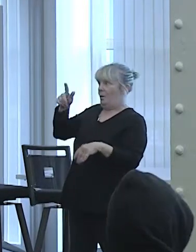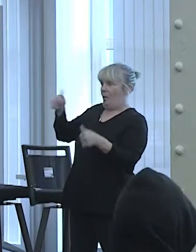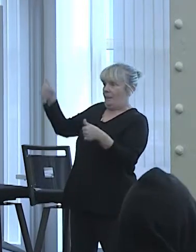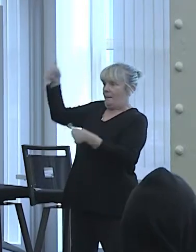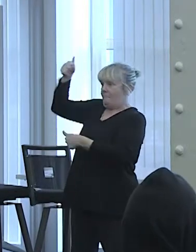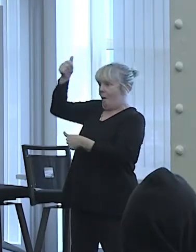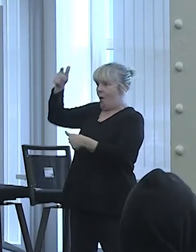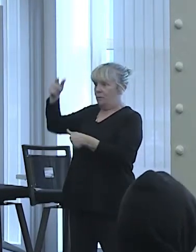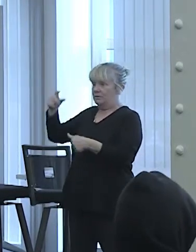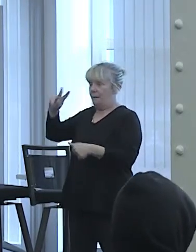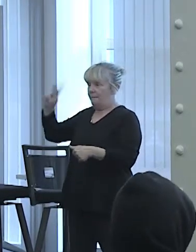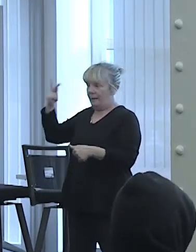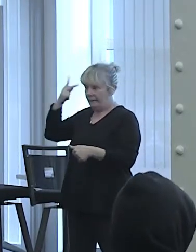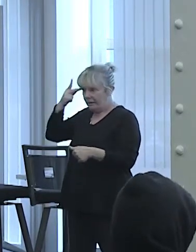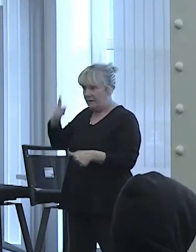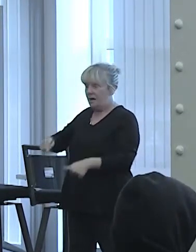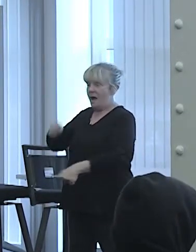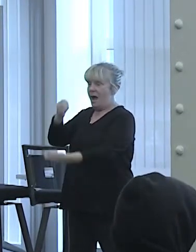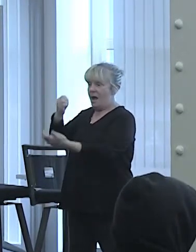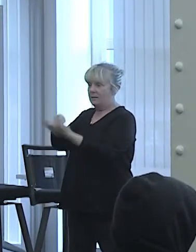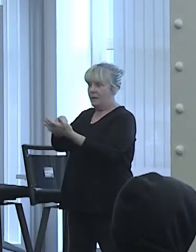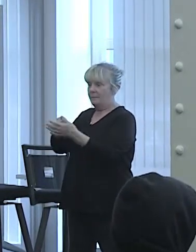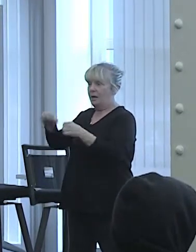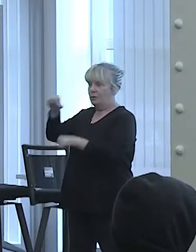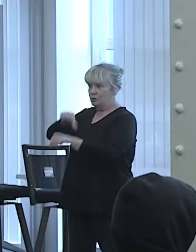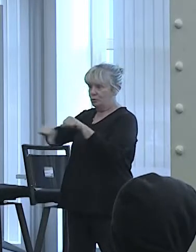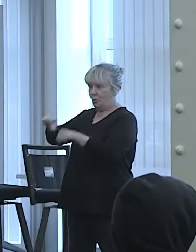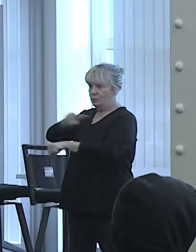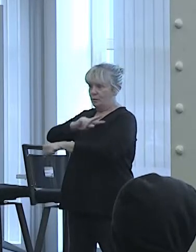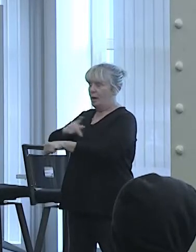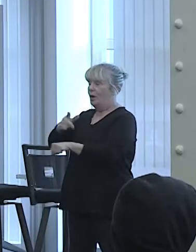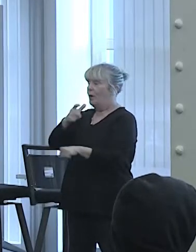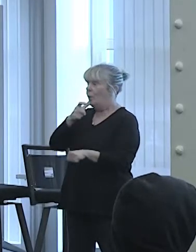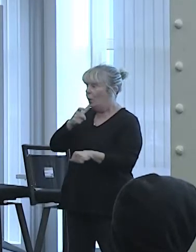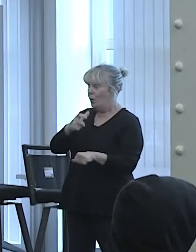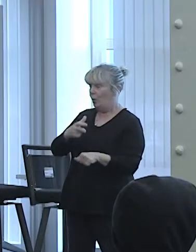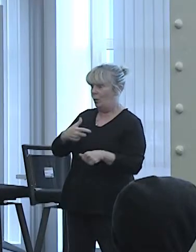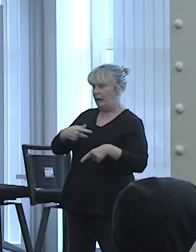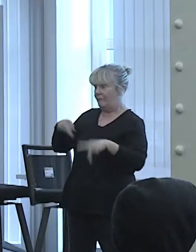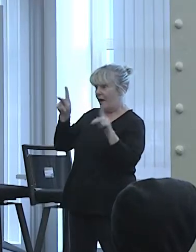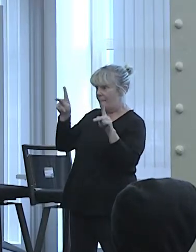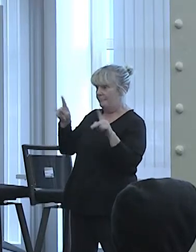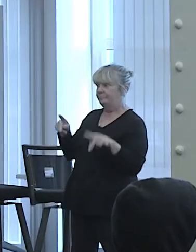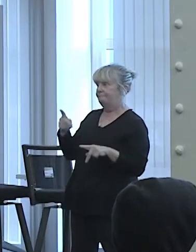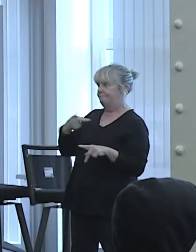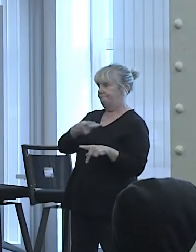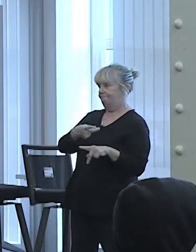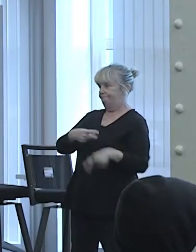economic and social power at the direct expense of those who do not share in the same power.